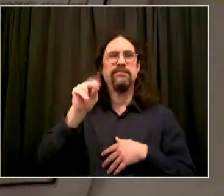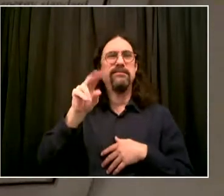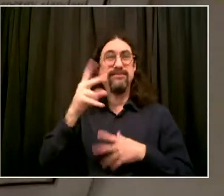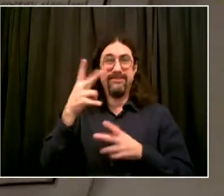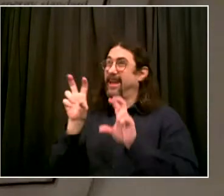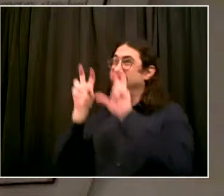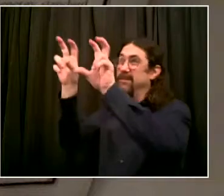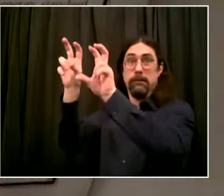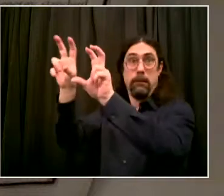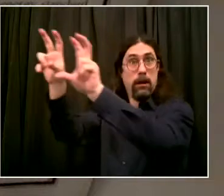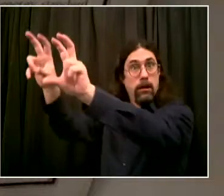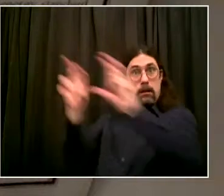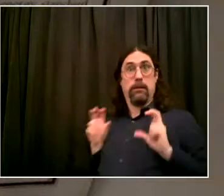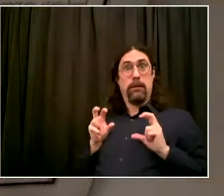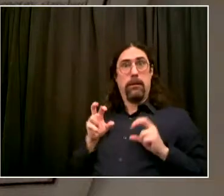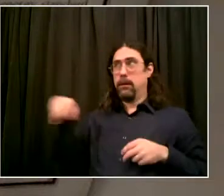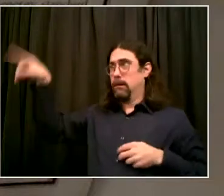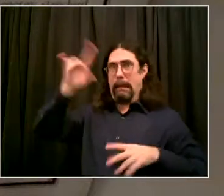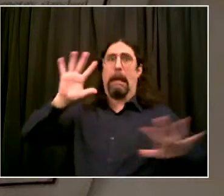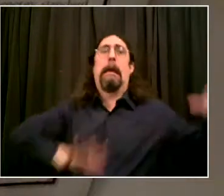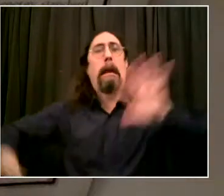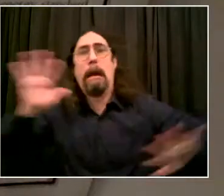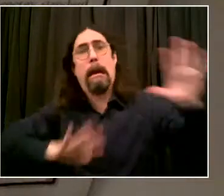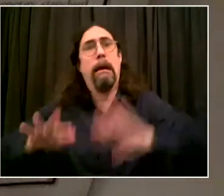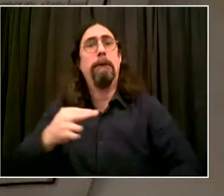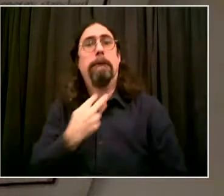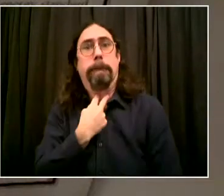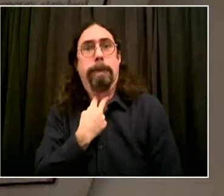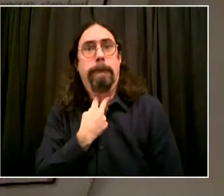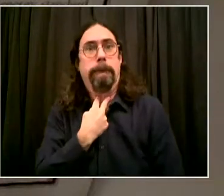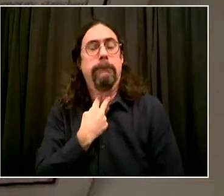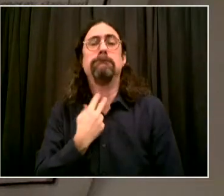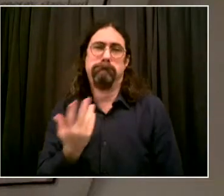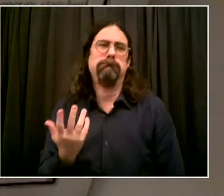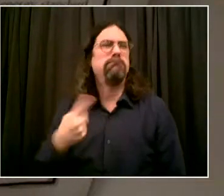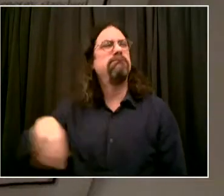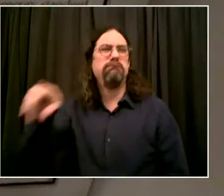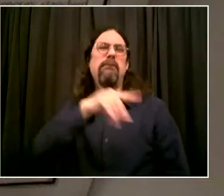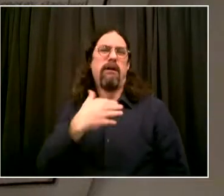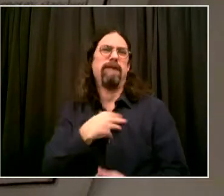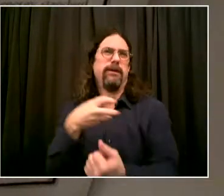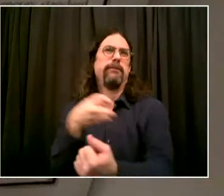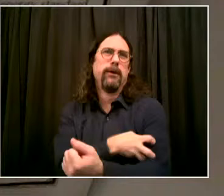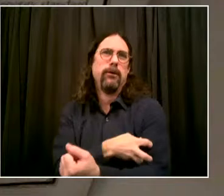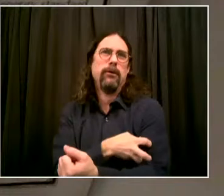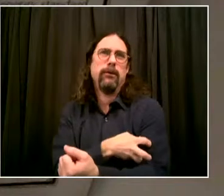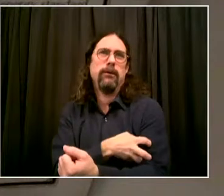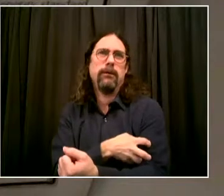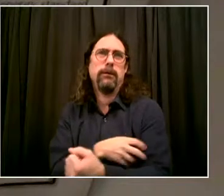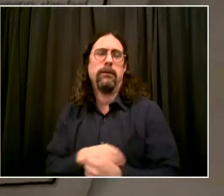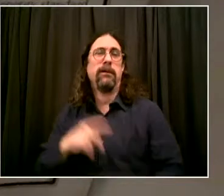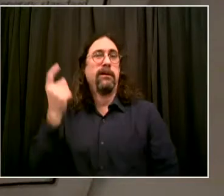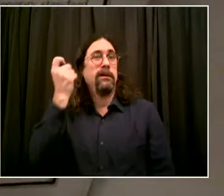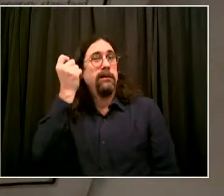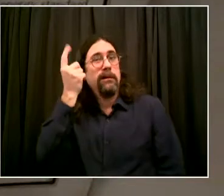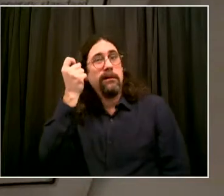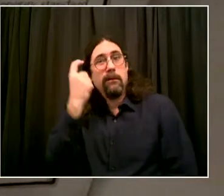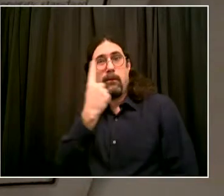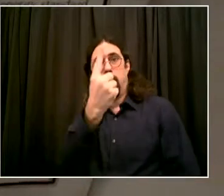HOUSING AND TRANSIT, ALL IMPORTANT BUT